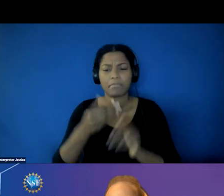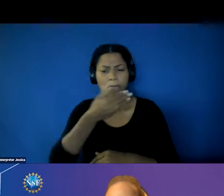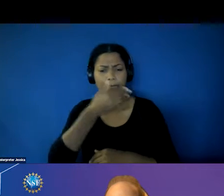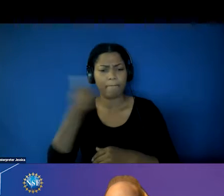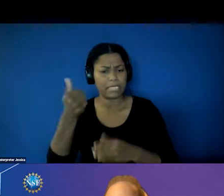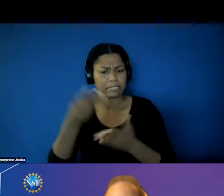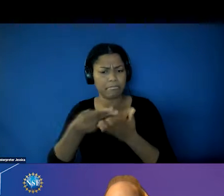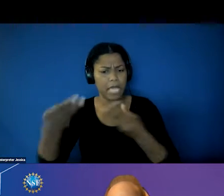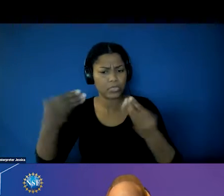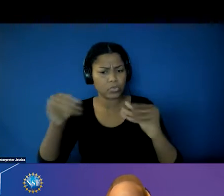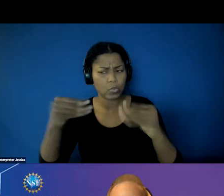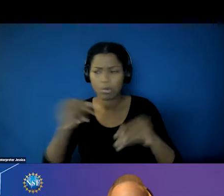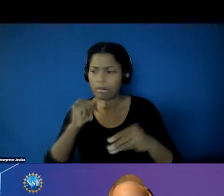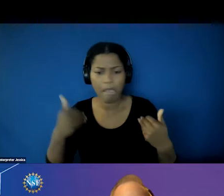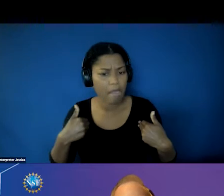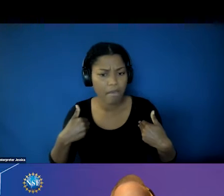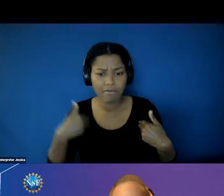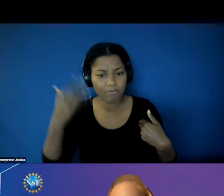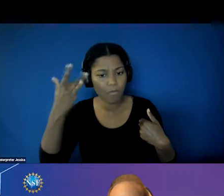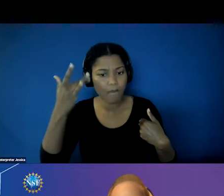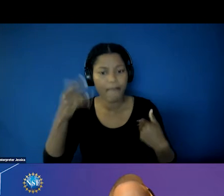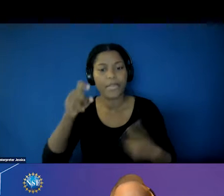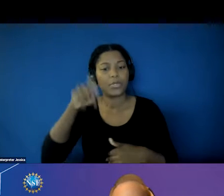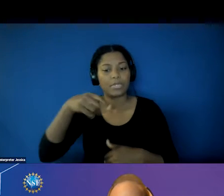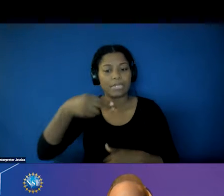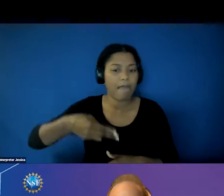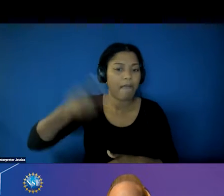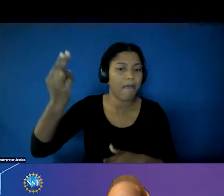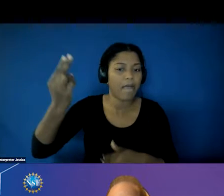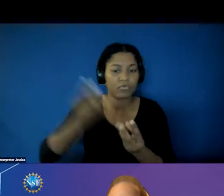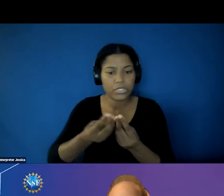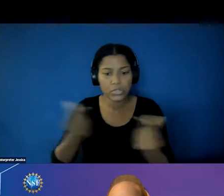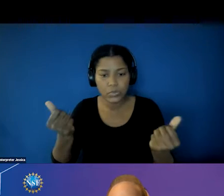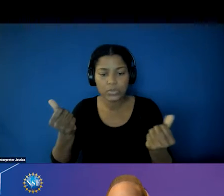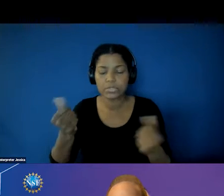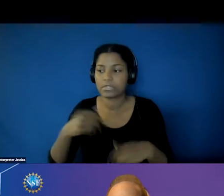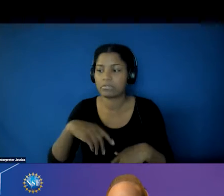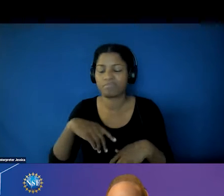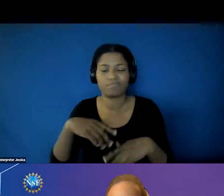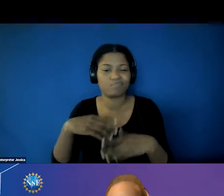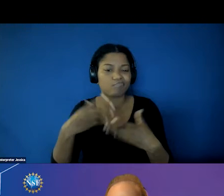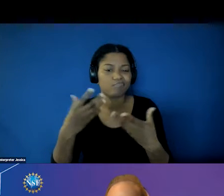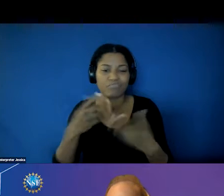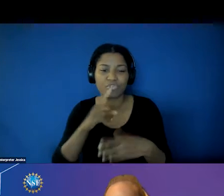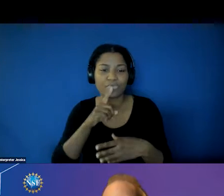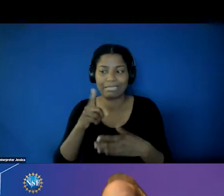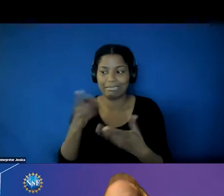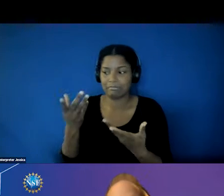because you need higher resolution, higher throughput, whatever the capability may be and it doesn't exist at a vendor.